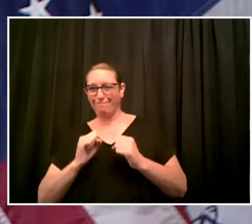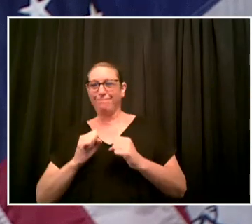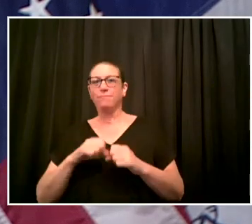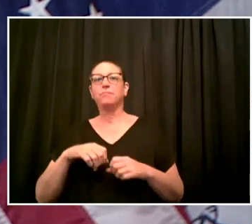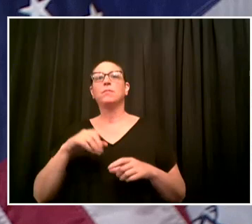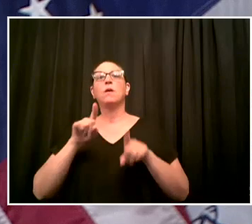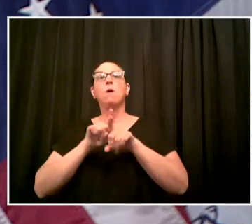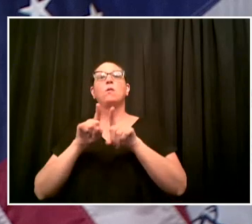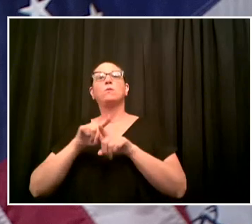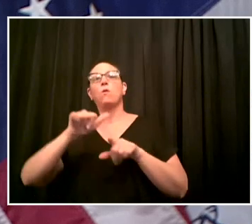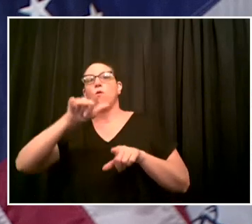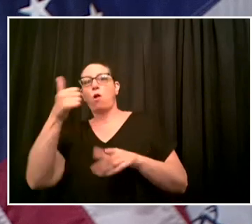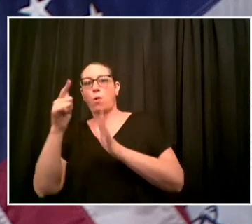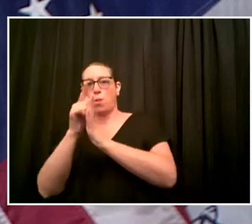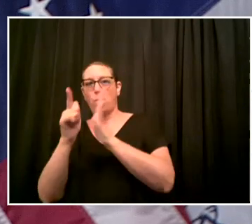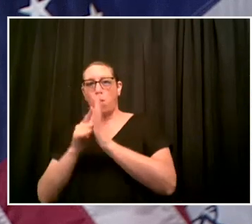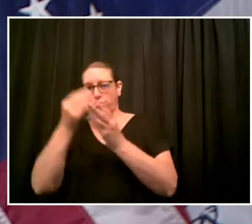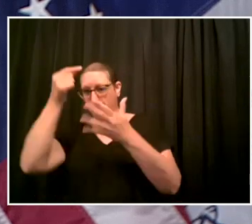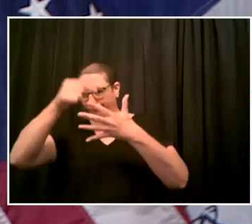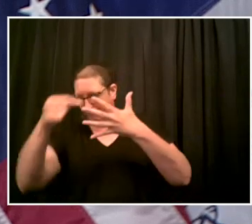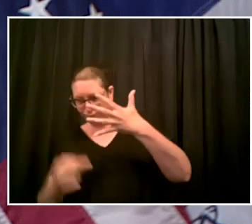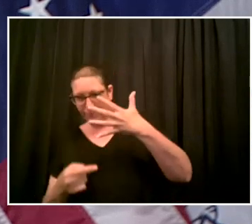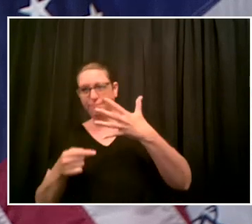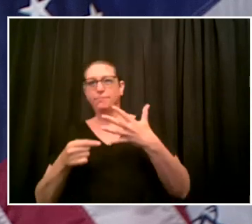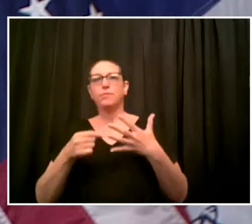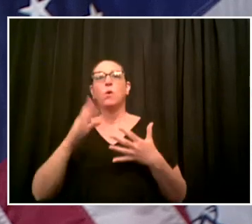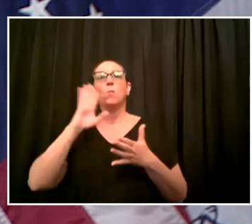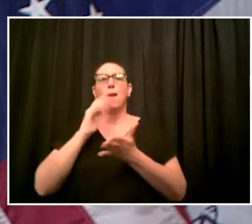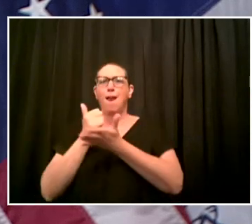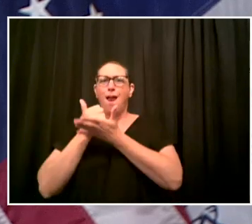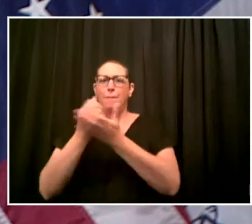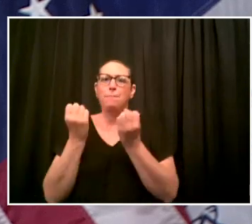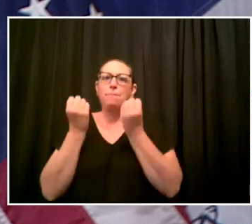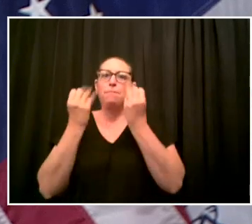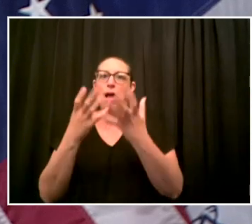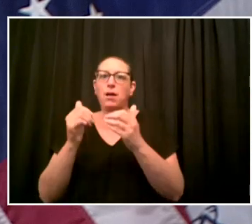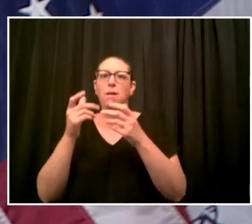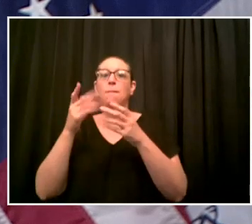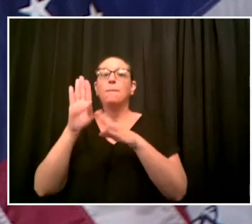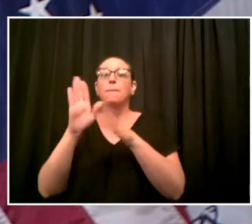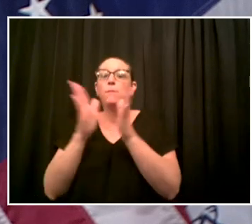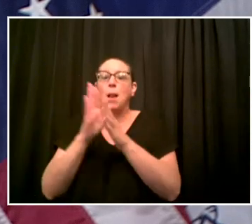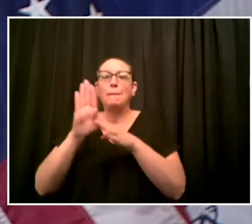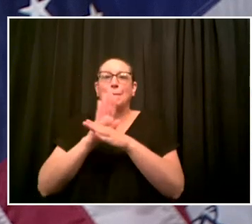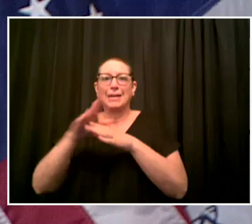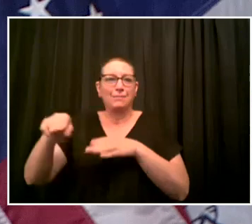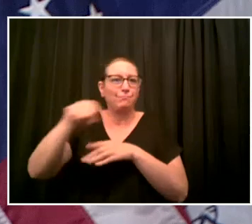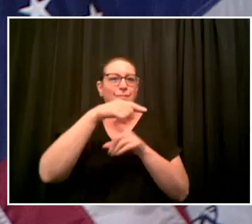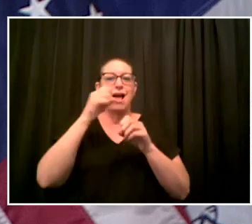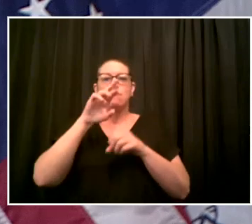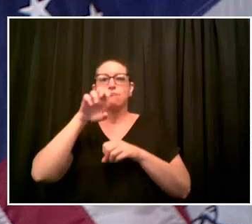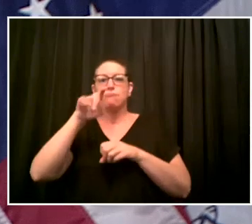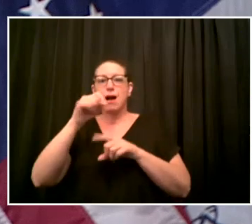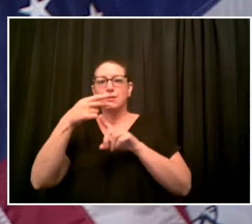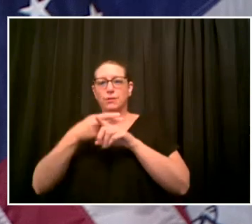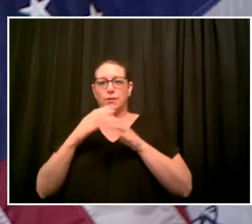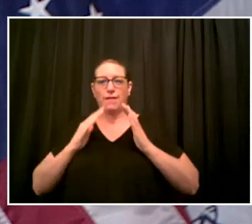MAYOR, FOR SI GNING BY HILL INTR 1932 AND THE OTHER PIECES OF LEGISLATION